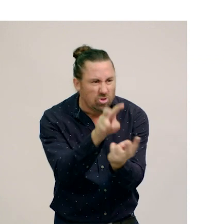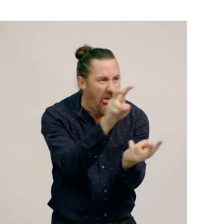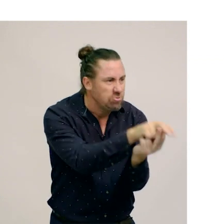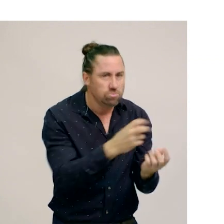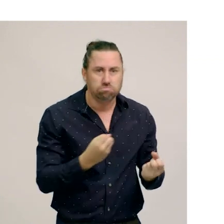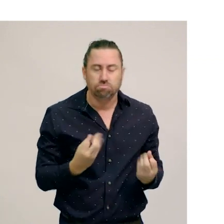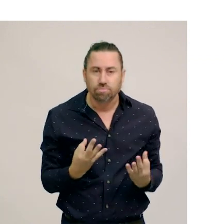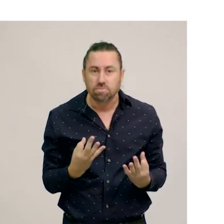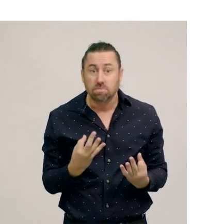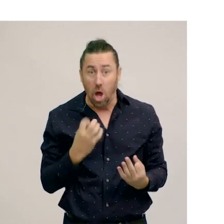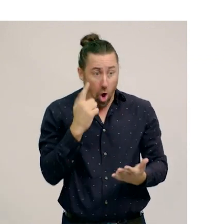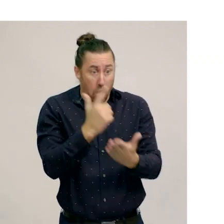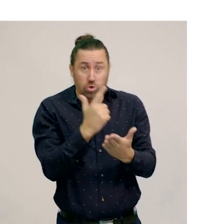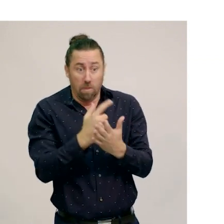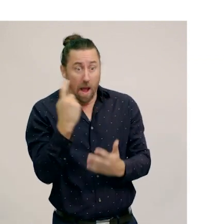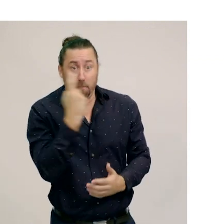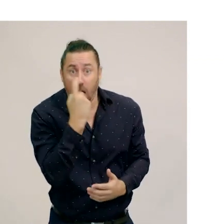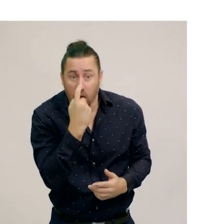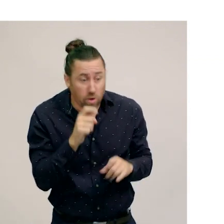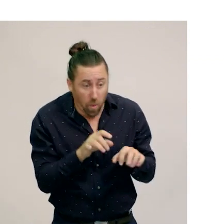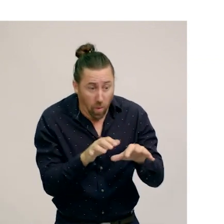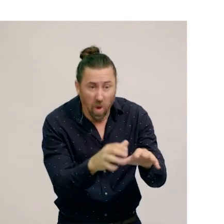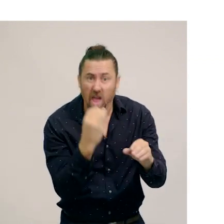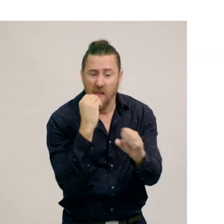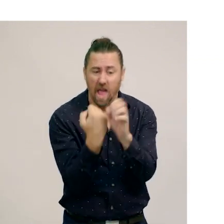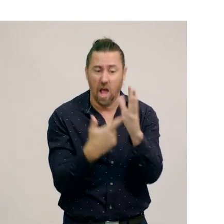Such a large number of mice in the grassland would eat more grass seeds,